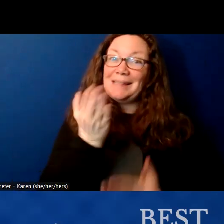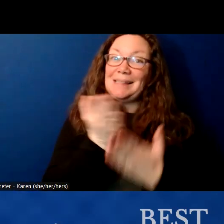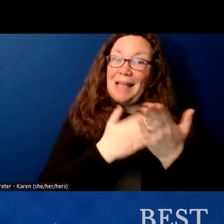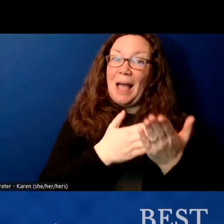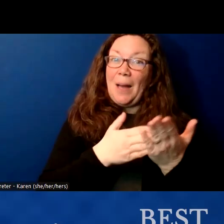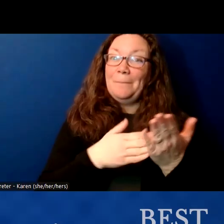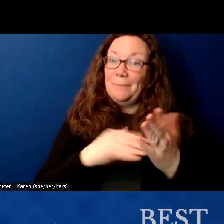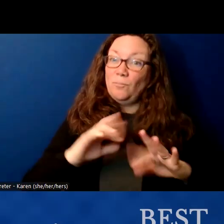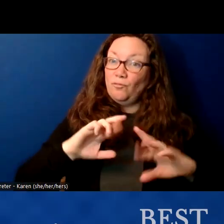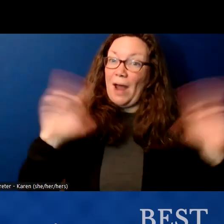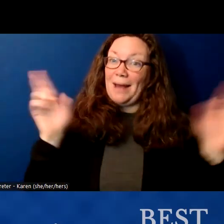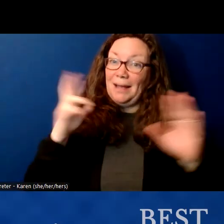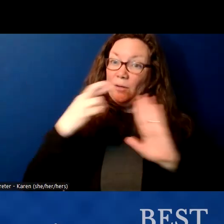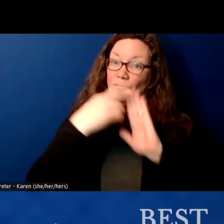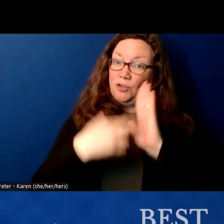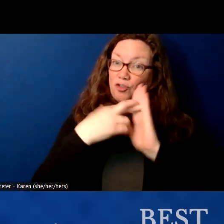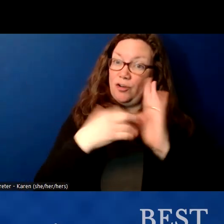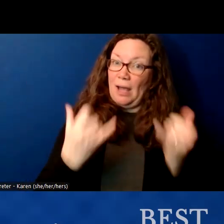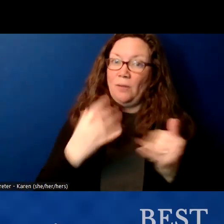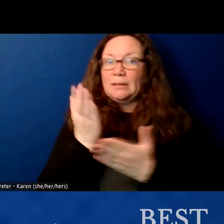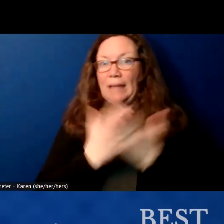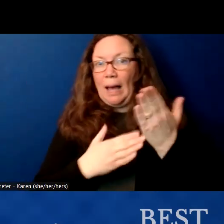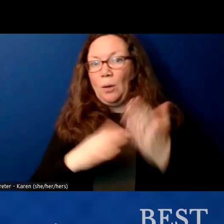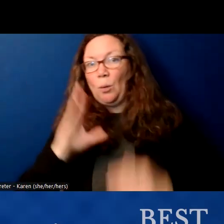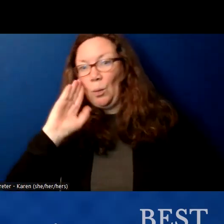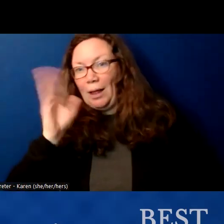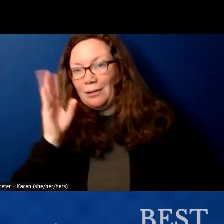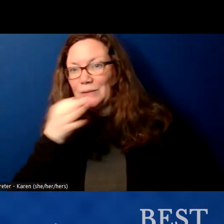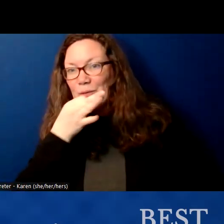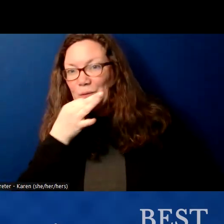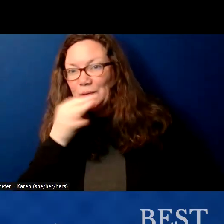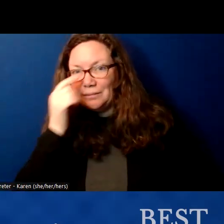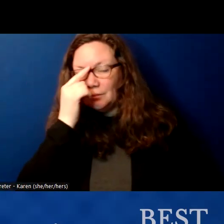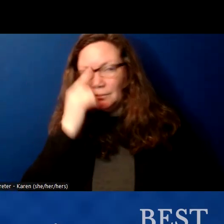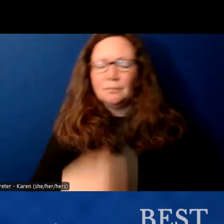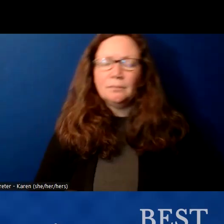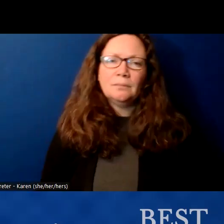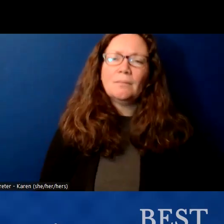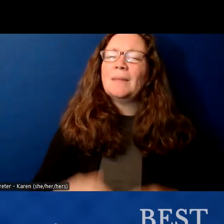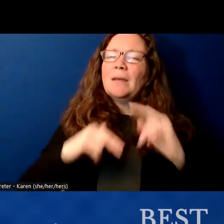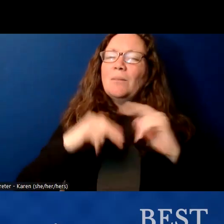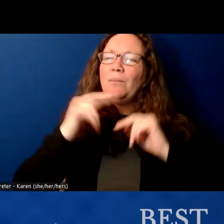of the current and future enrollment opportunities. We built them on a repeating schedule to offer flexible options